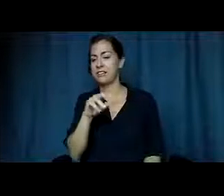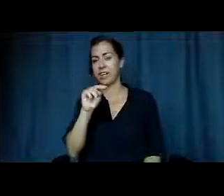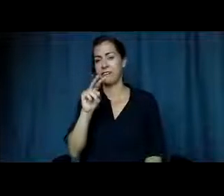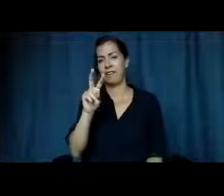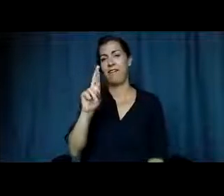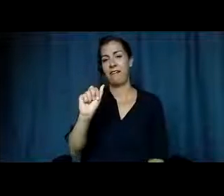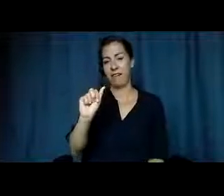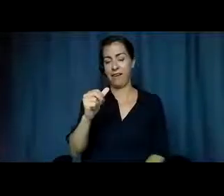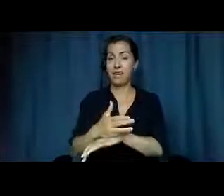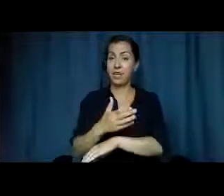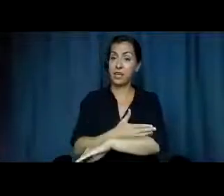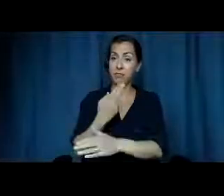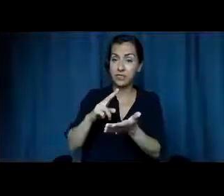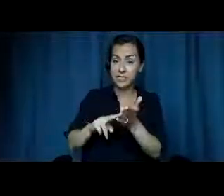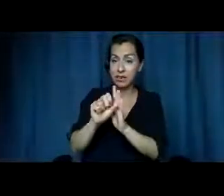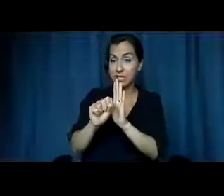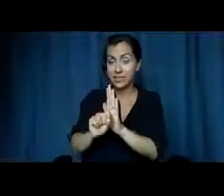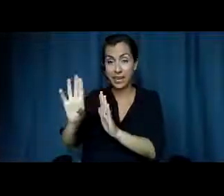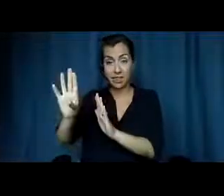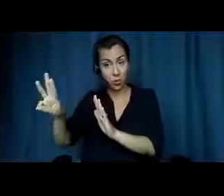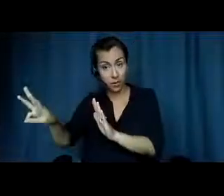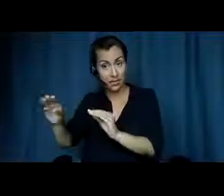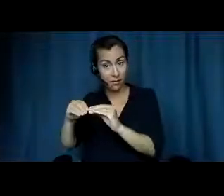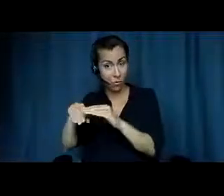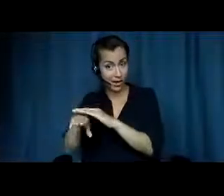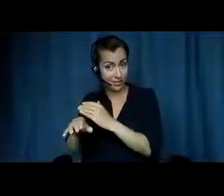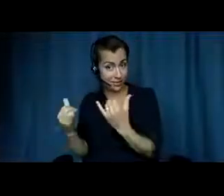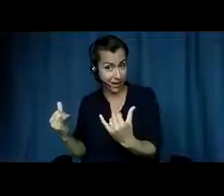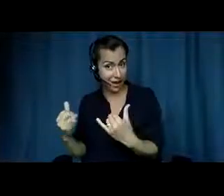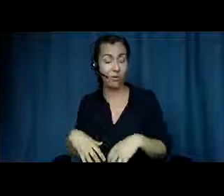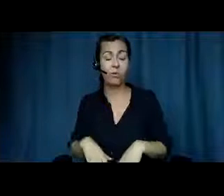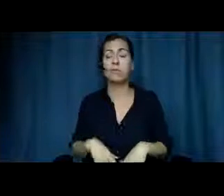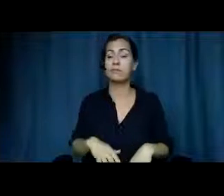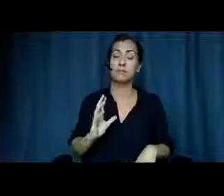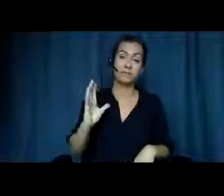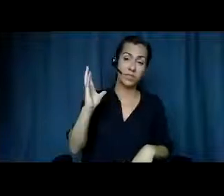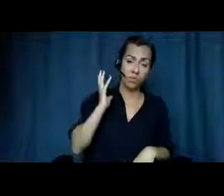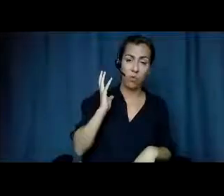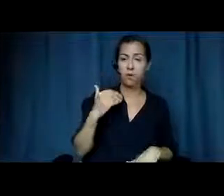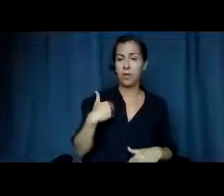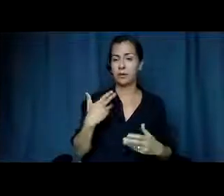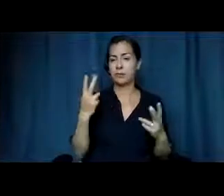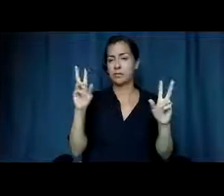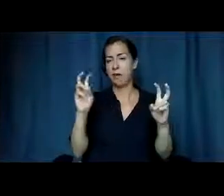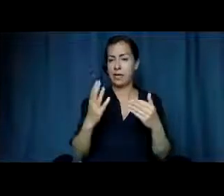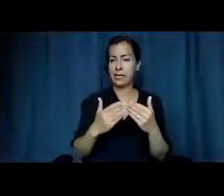allowed to vote. Your disability is not a reason to take away your right to vote. It shouldn't be, and in Oregon it's the